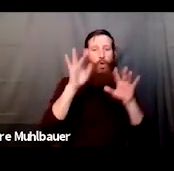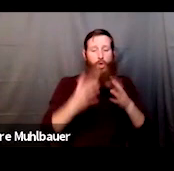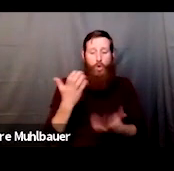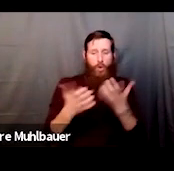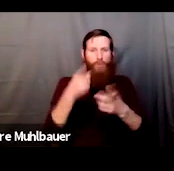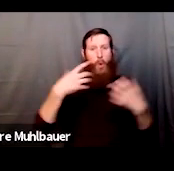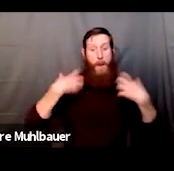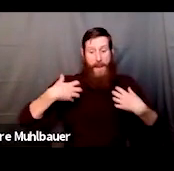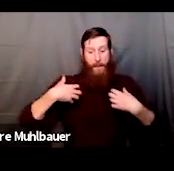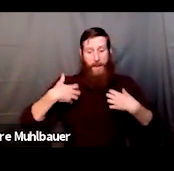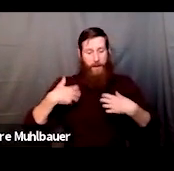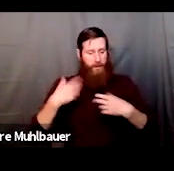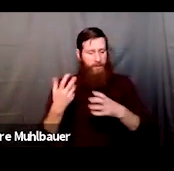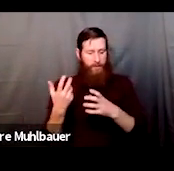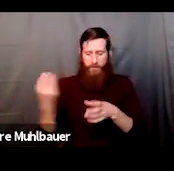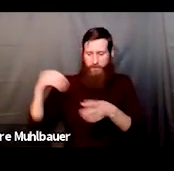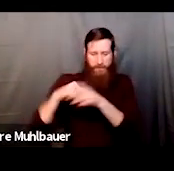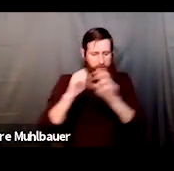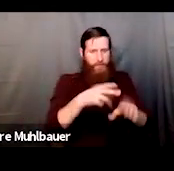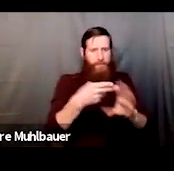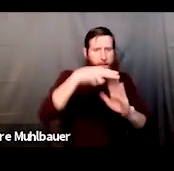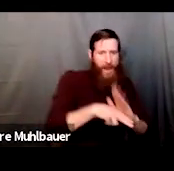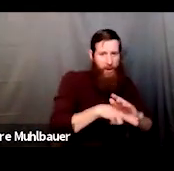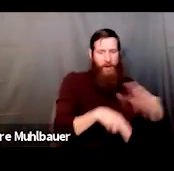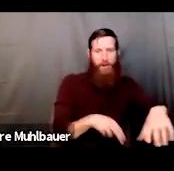you can bury a backpack in the snow near your car, and get a quick round of practice in with your friends.